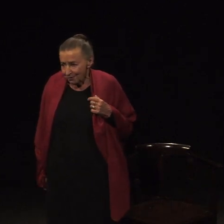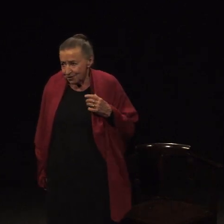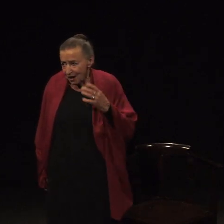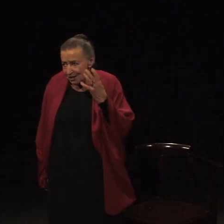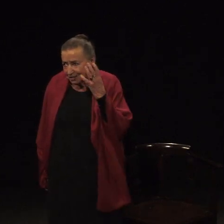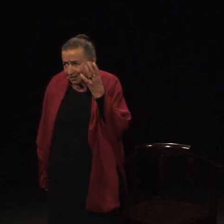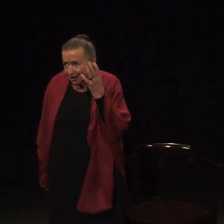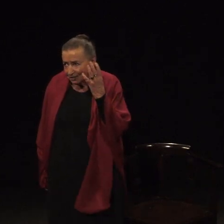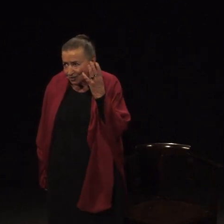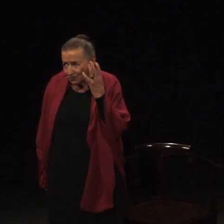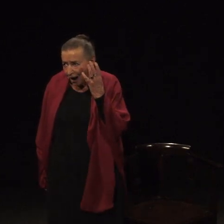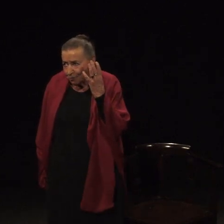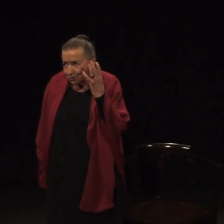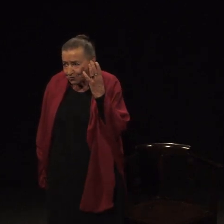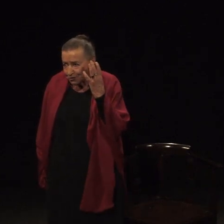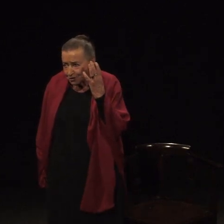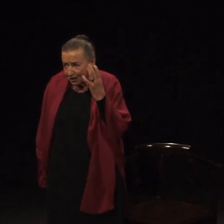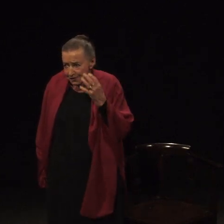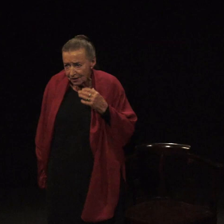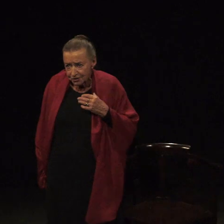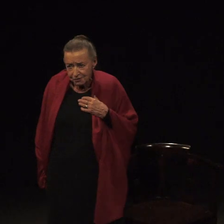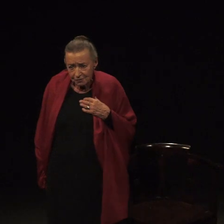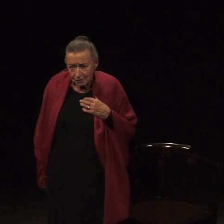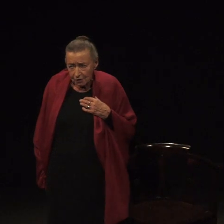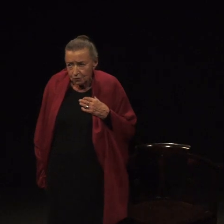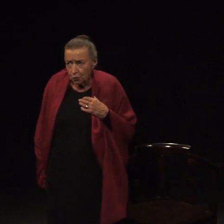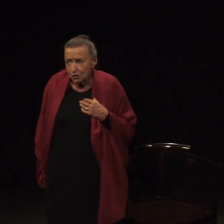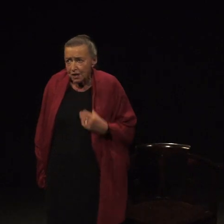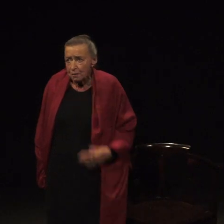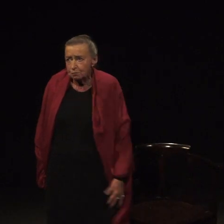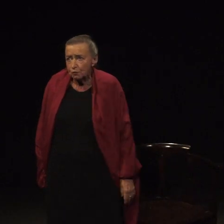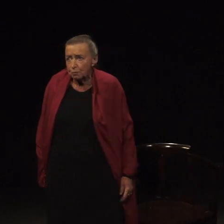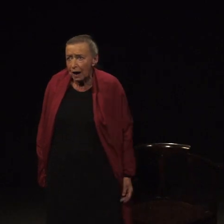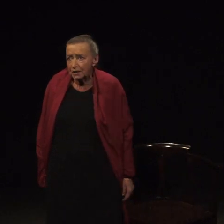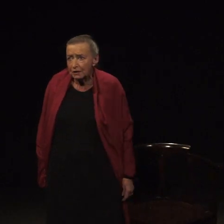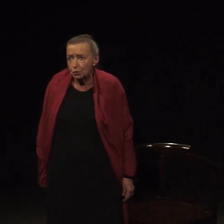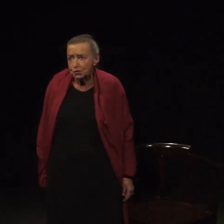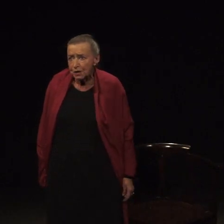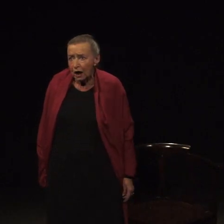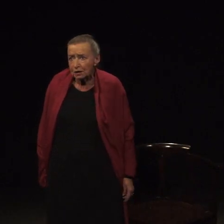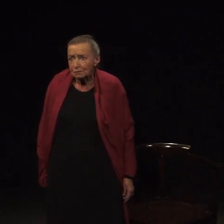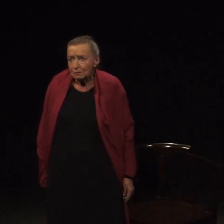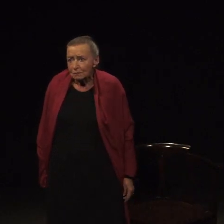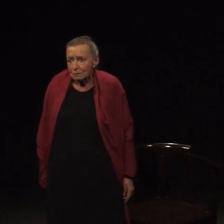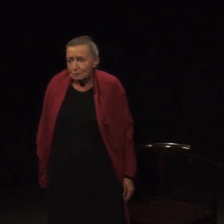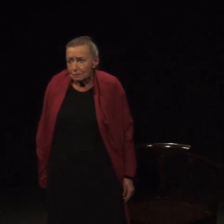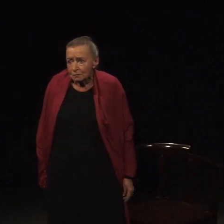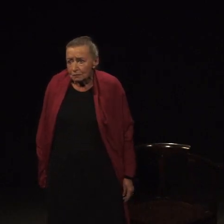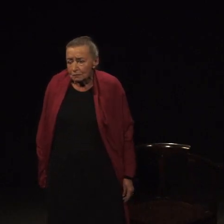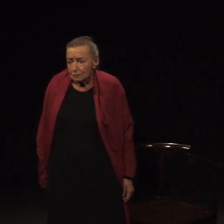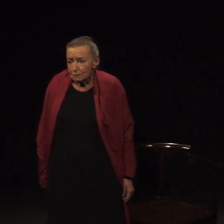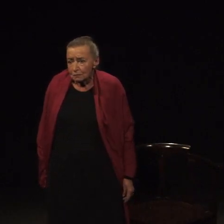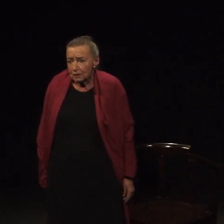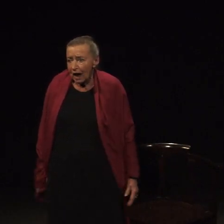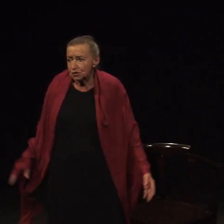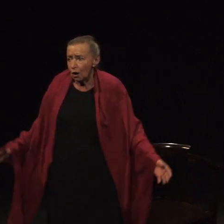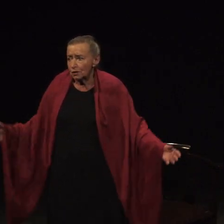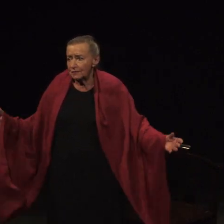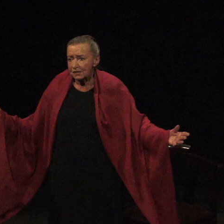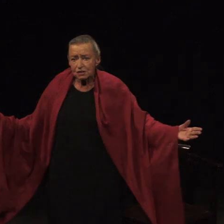and soon laid bare falsenesses present here, there, everywhere. Two missing teeth, wrinkles upon the skin